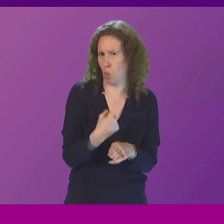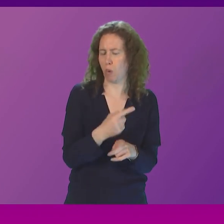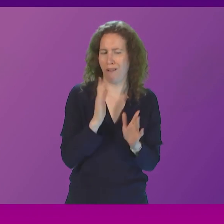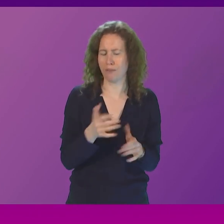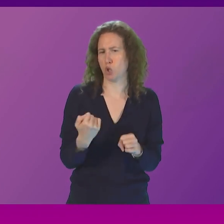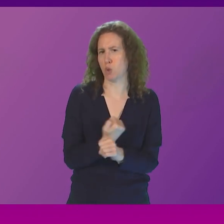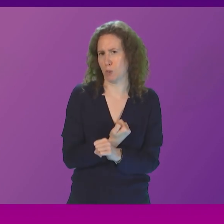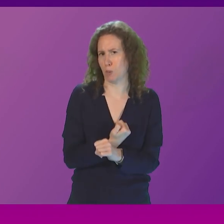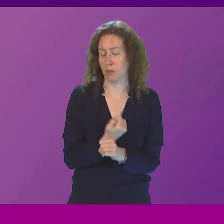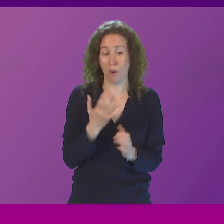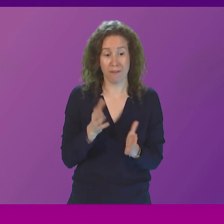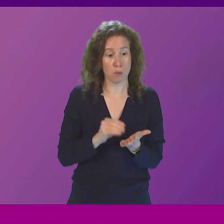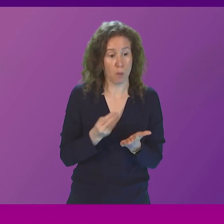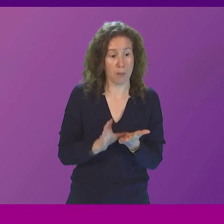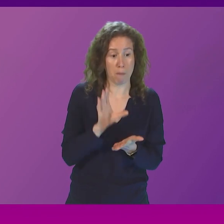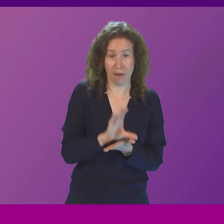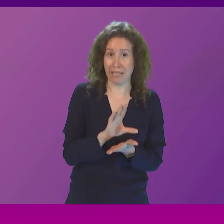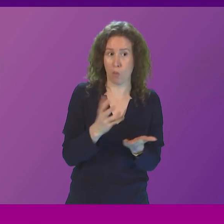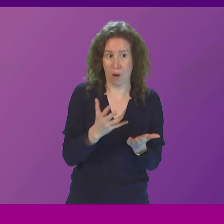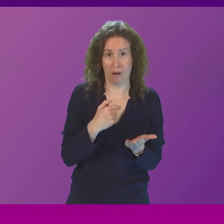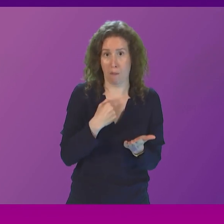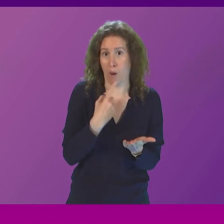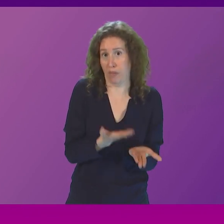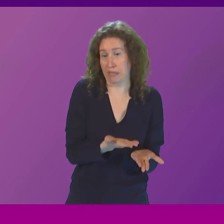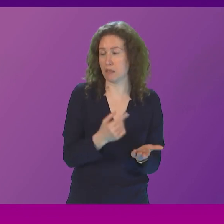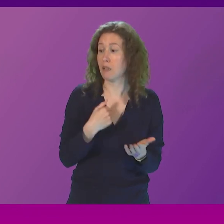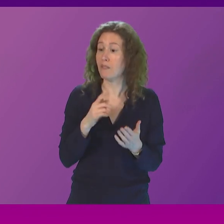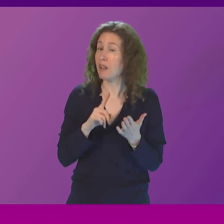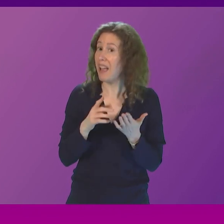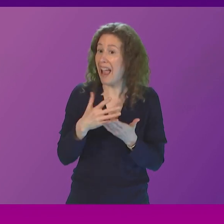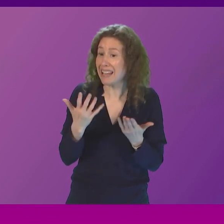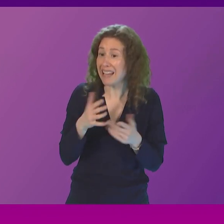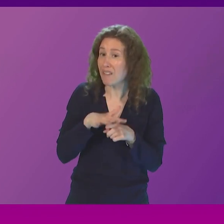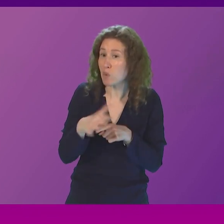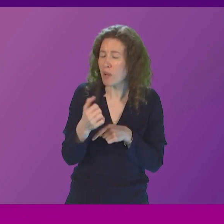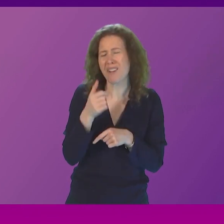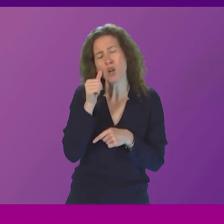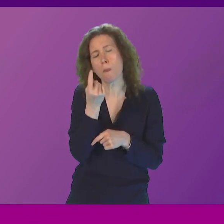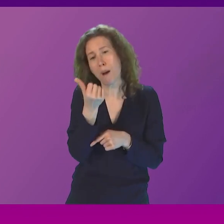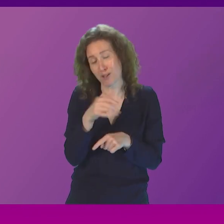I know that Liam Kerr does not have much influence, but it would be great if he could use any